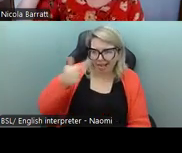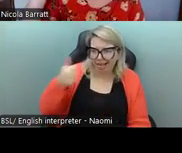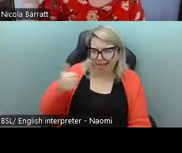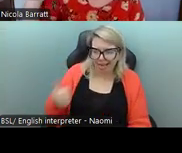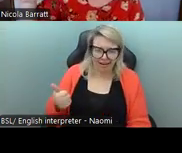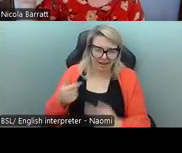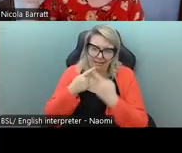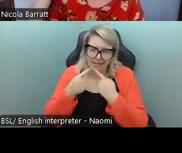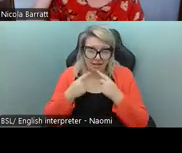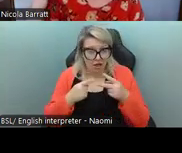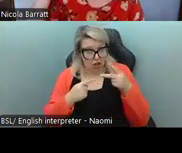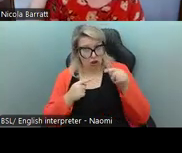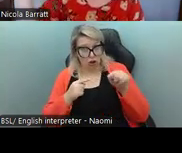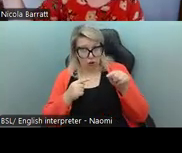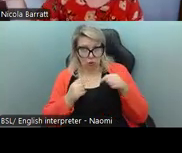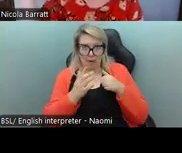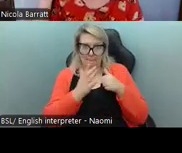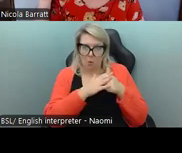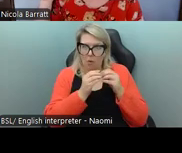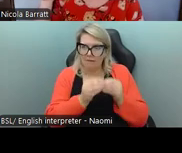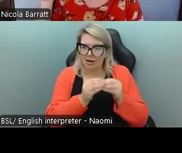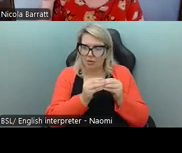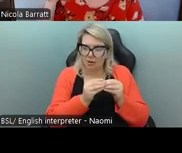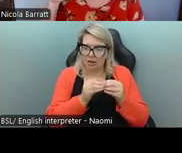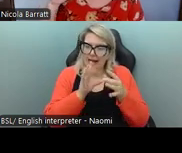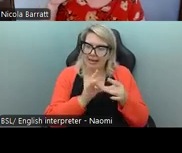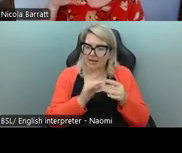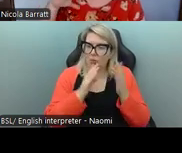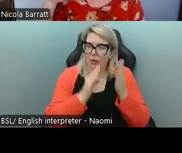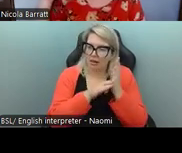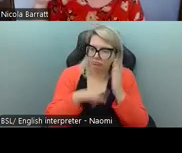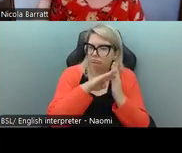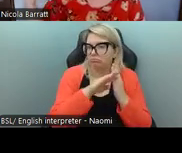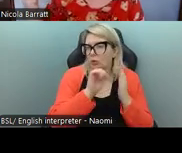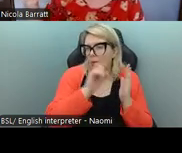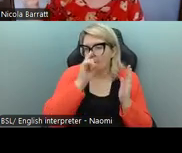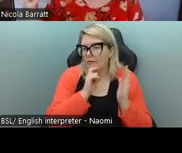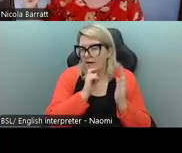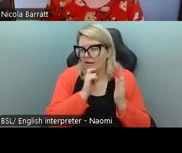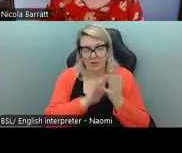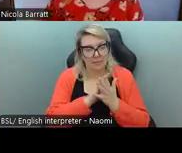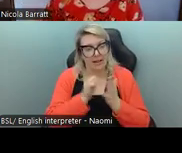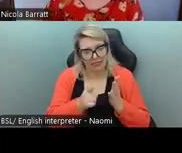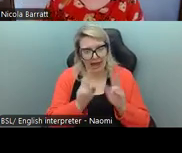the two are going to be much more valuable to the algorithm. We're looking at quality on this platform.